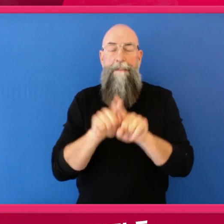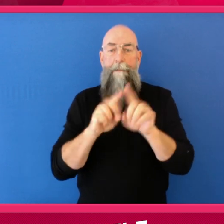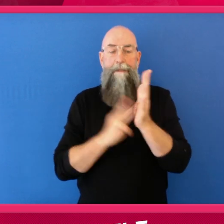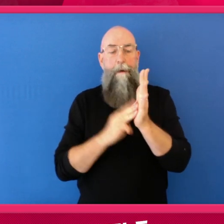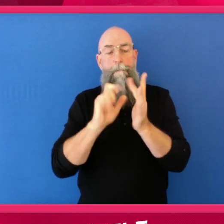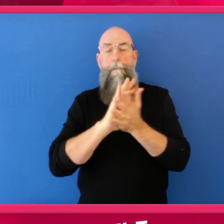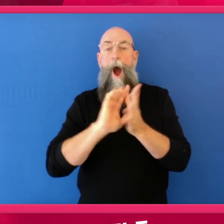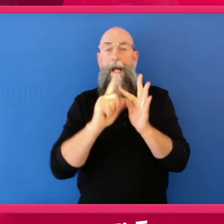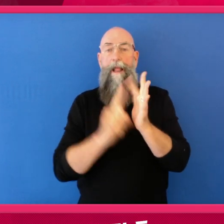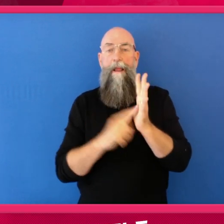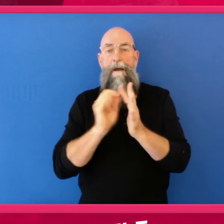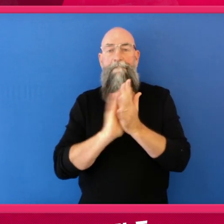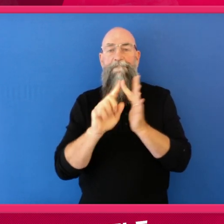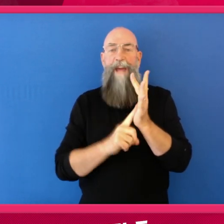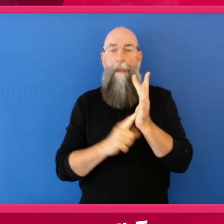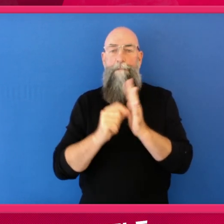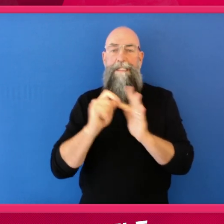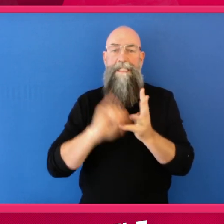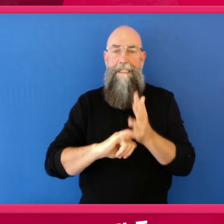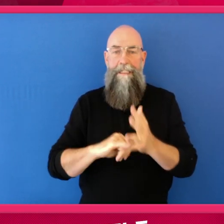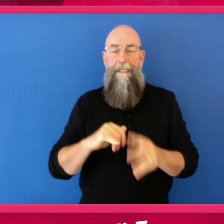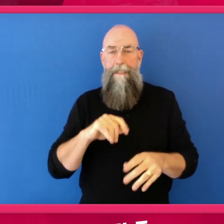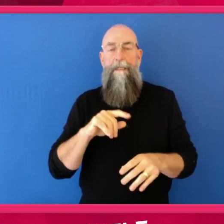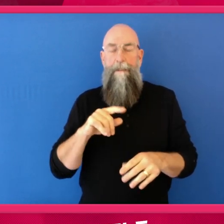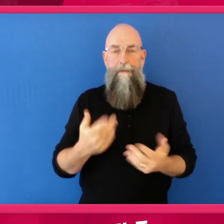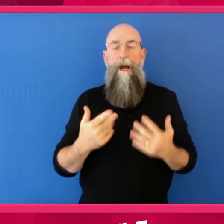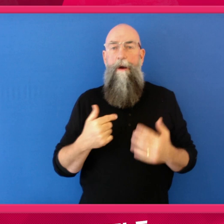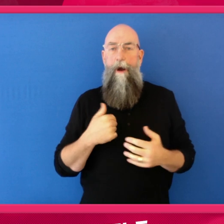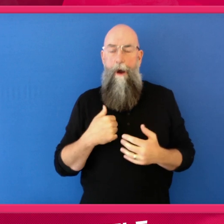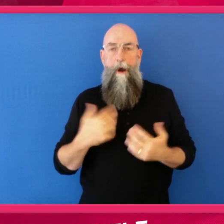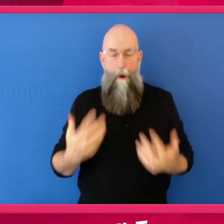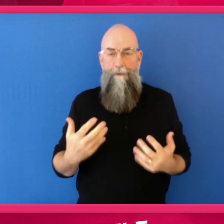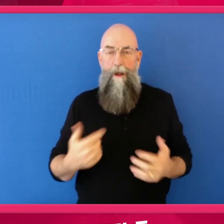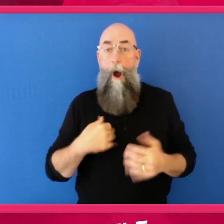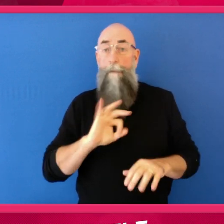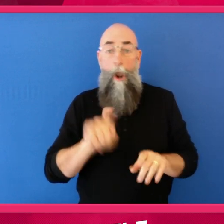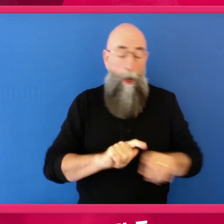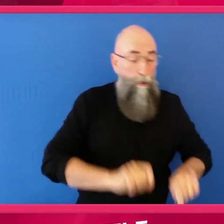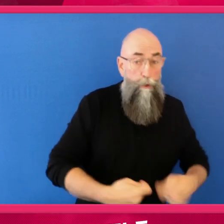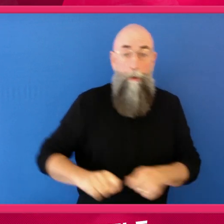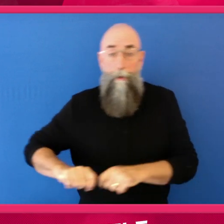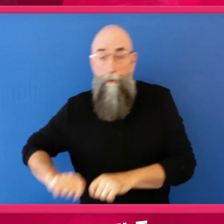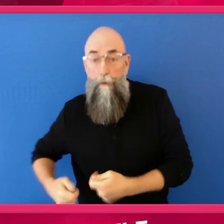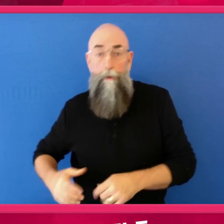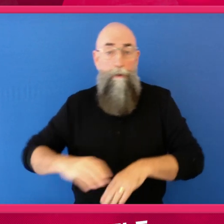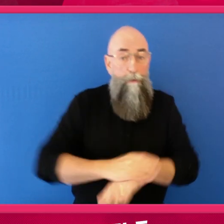but other than sock on, shoe on, sock on, shoe on I think that's as far as it gets for me. Kurt Fearnley: I'm going to be looking for